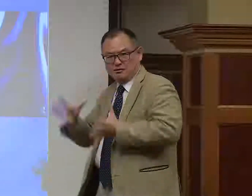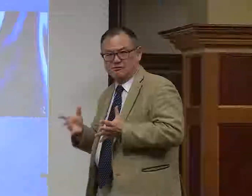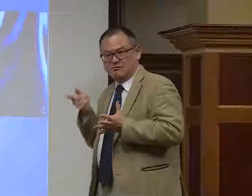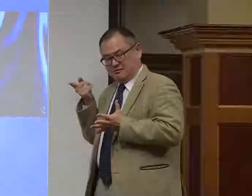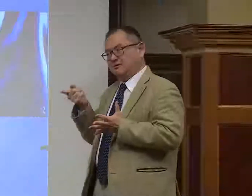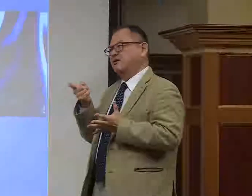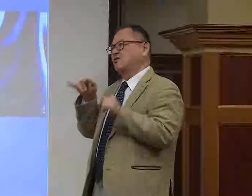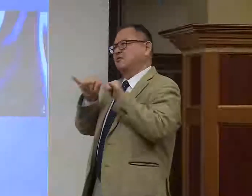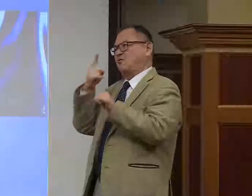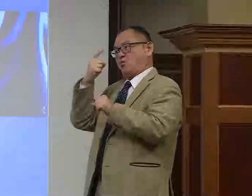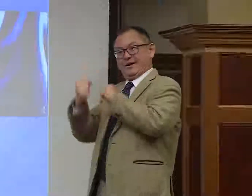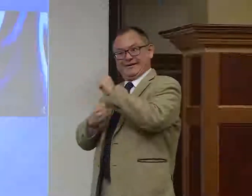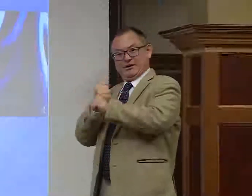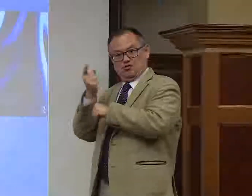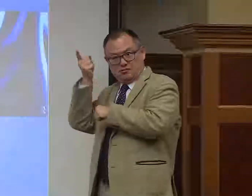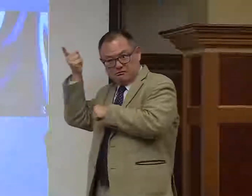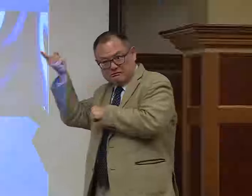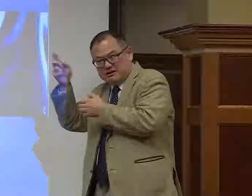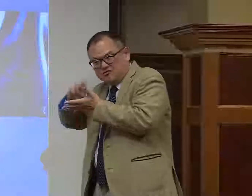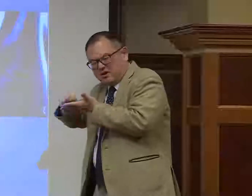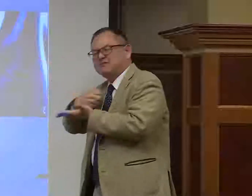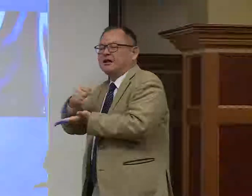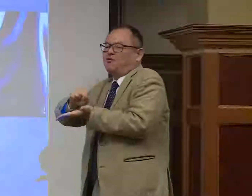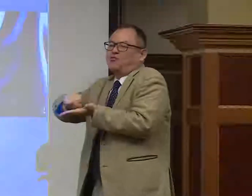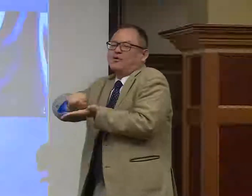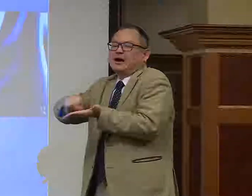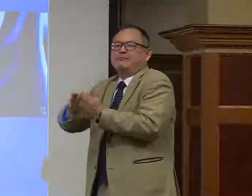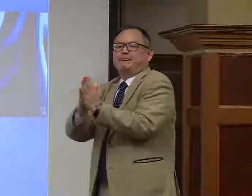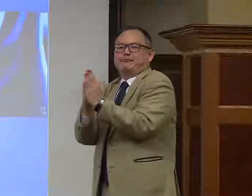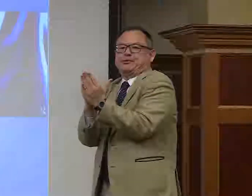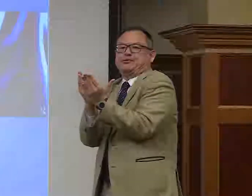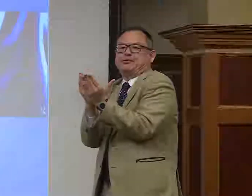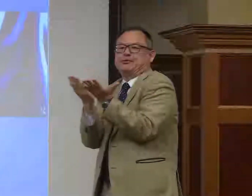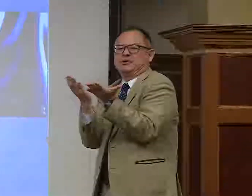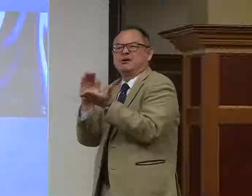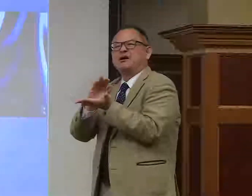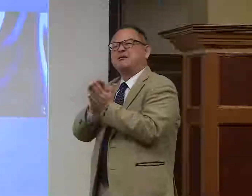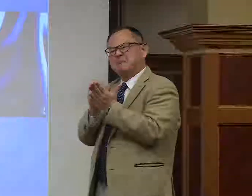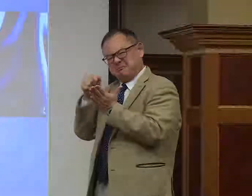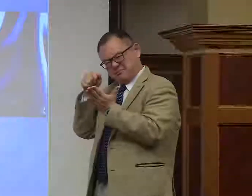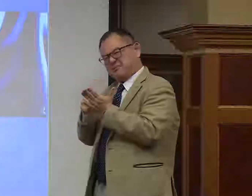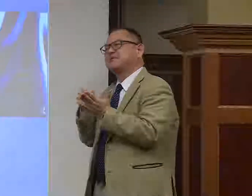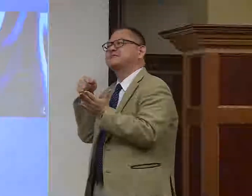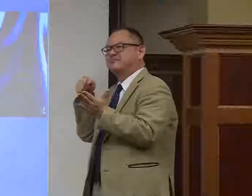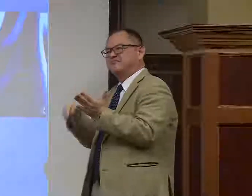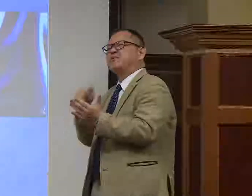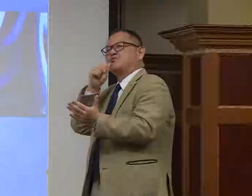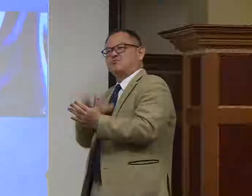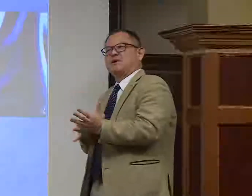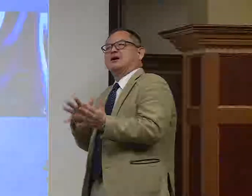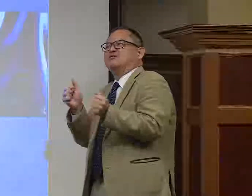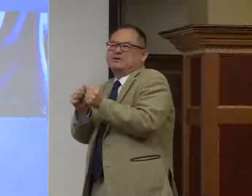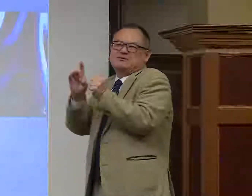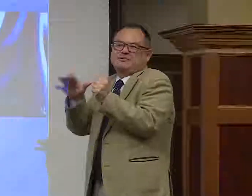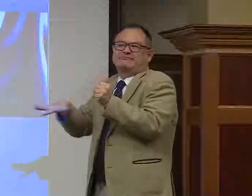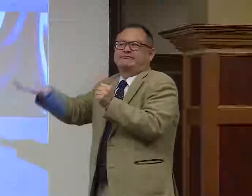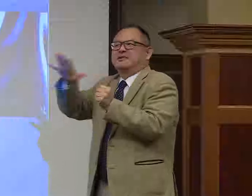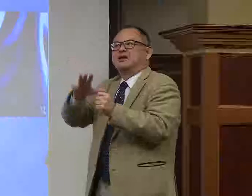I was there, and, uh, for a year, I worked on writing a book related to women with disabilities